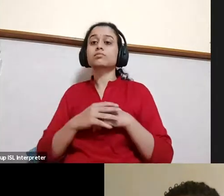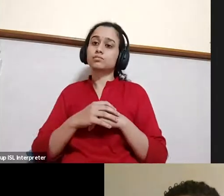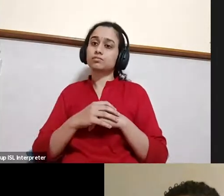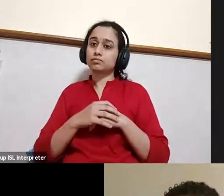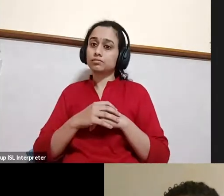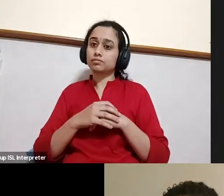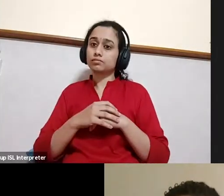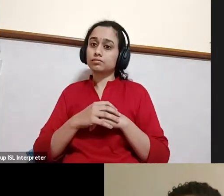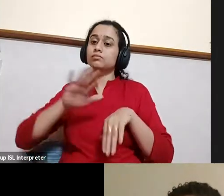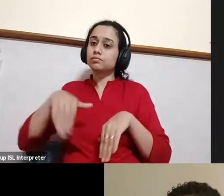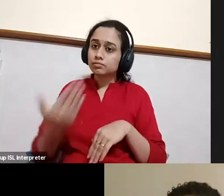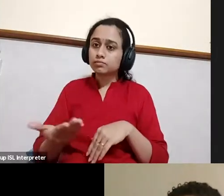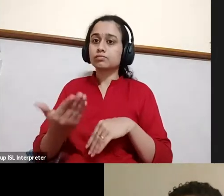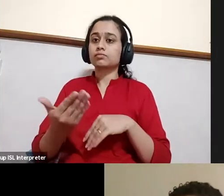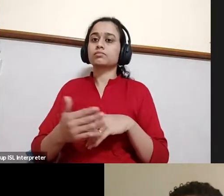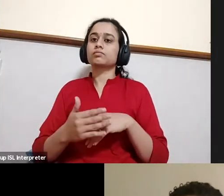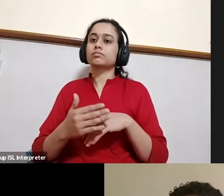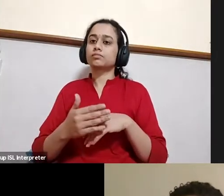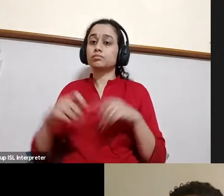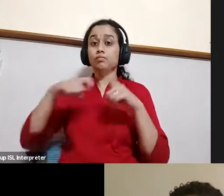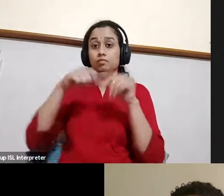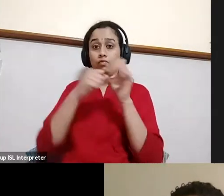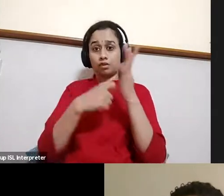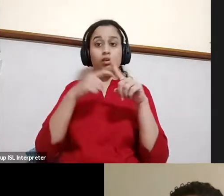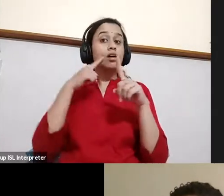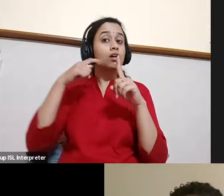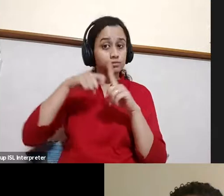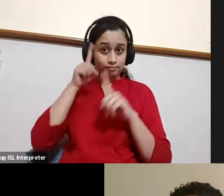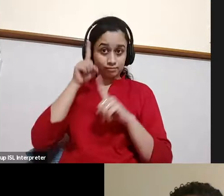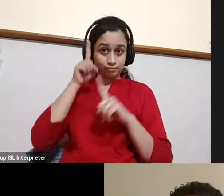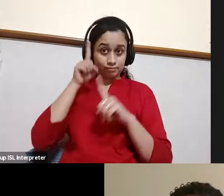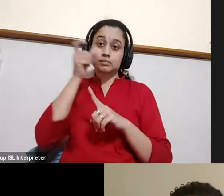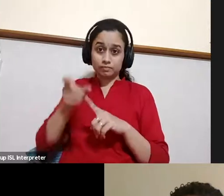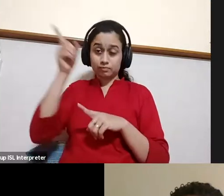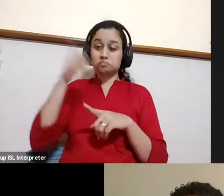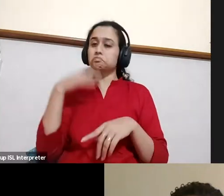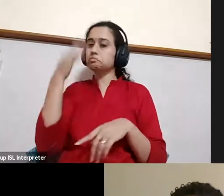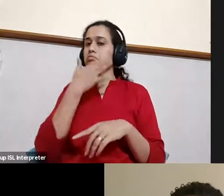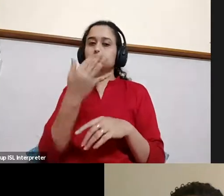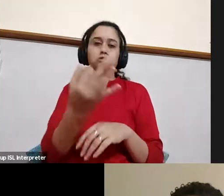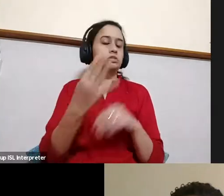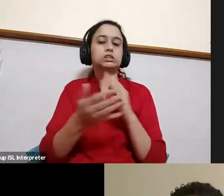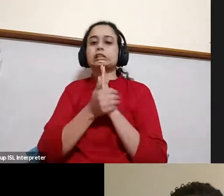and Kartik who's the proprietor there who's an absolute kind of genius with chemistry in the